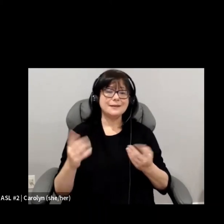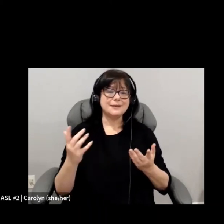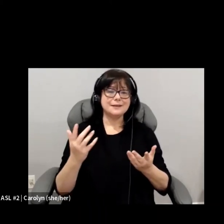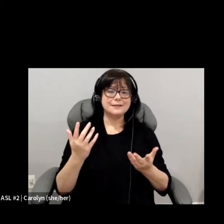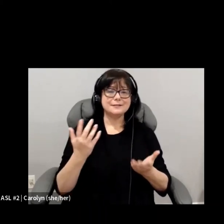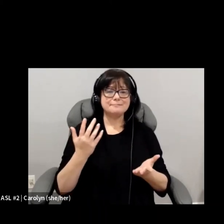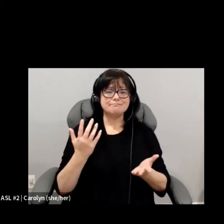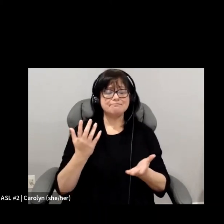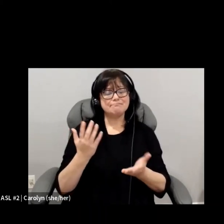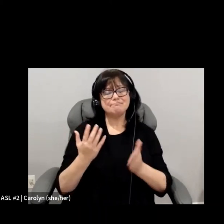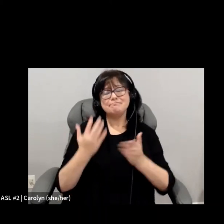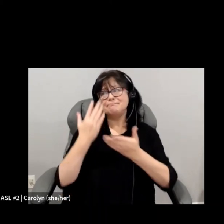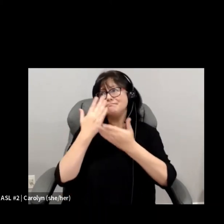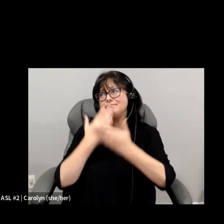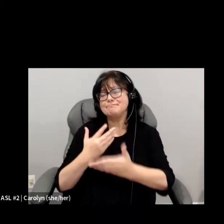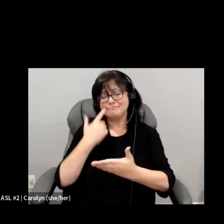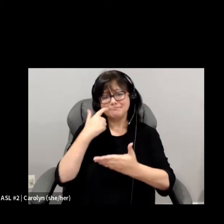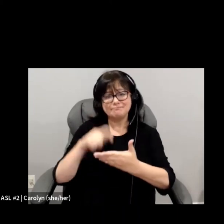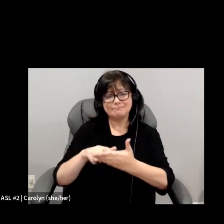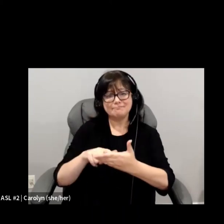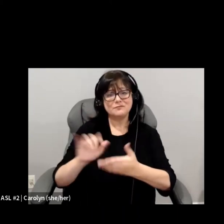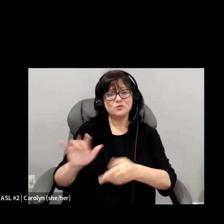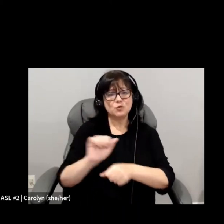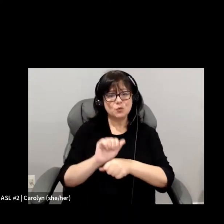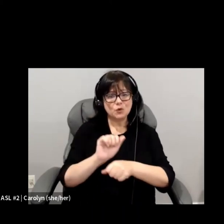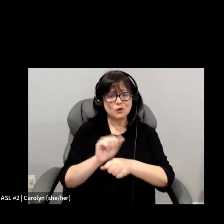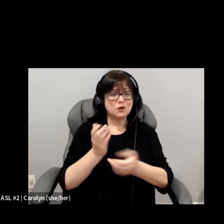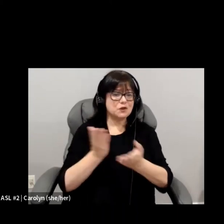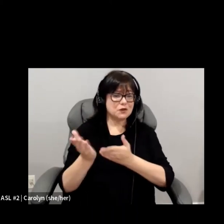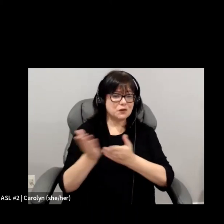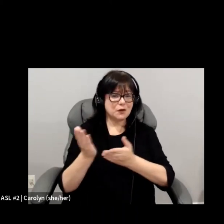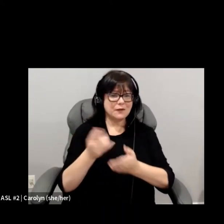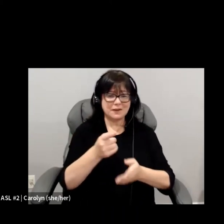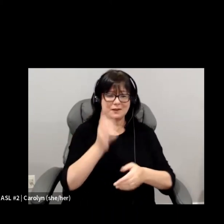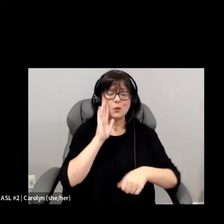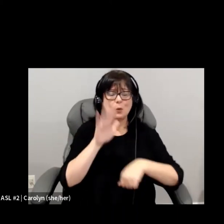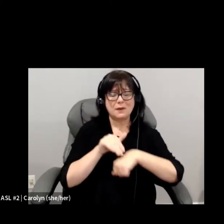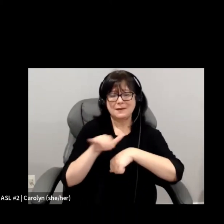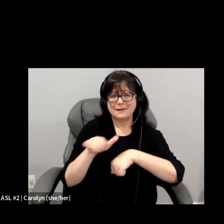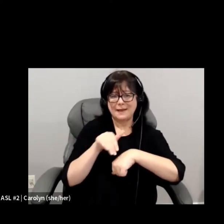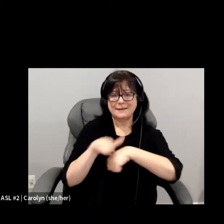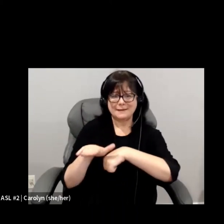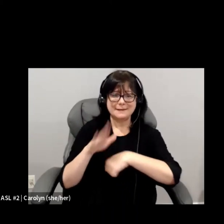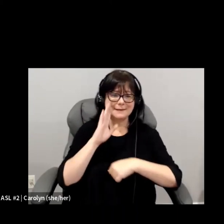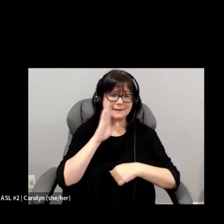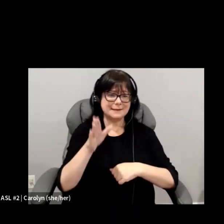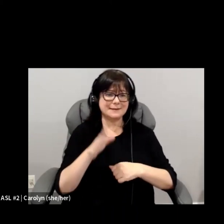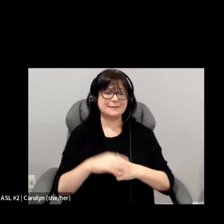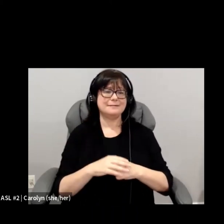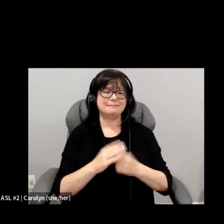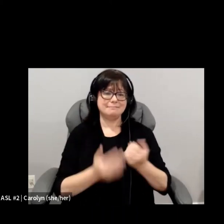WE WILL BE SENDING THESE TO YOU. BUT THIS IS OUR VIRTUAL THANKS YET AGAIN.